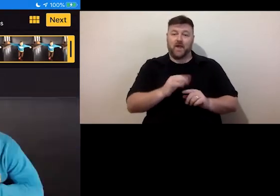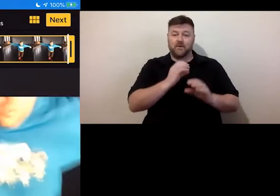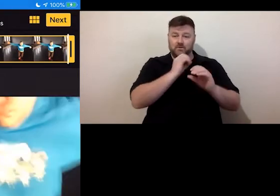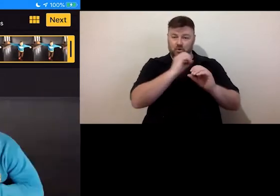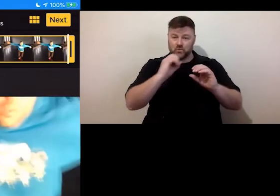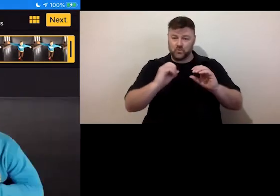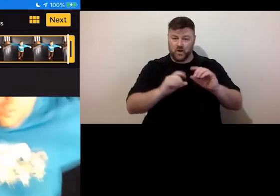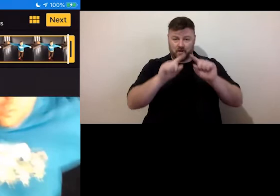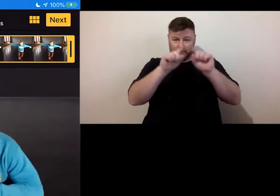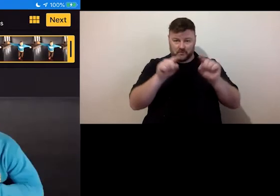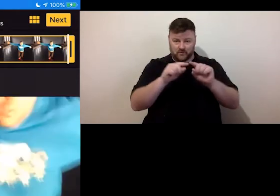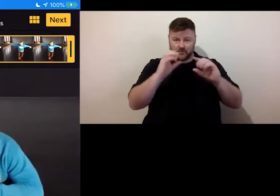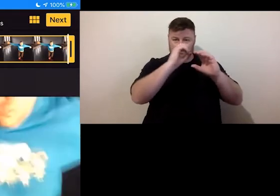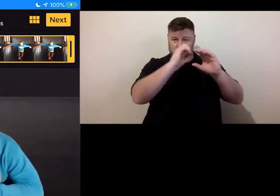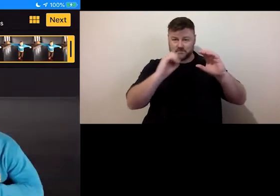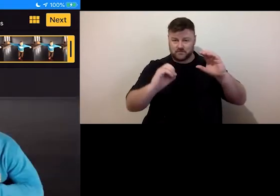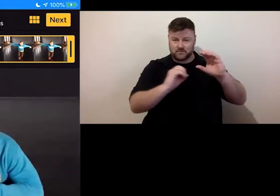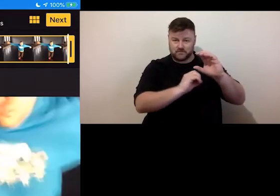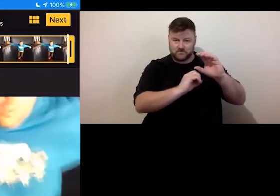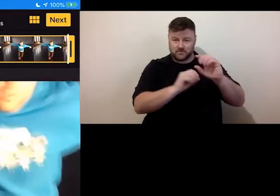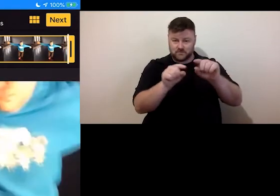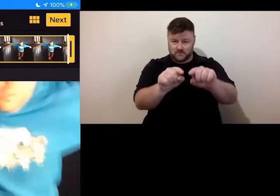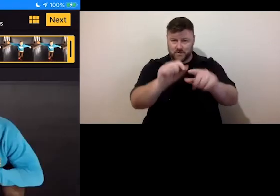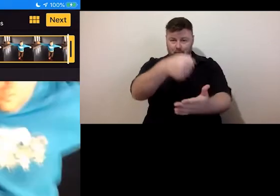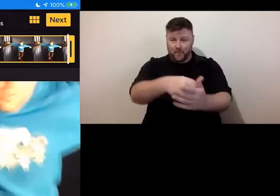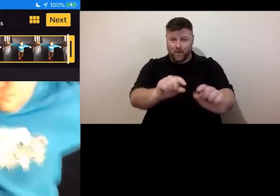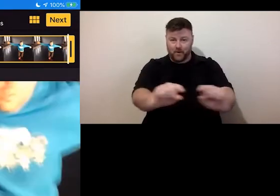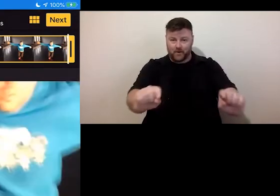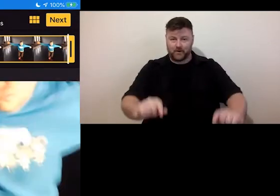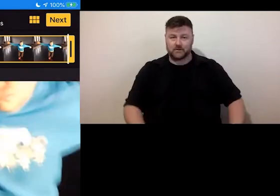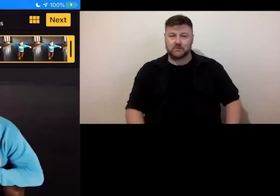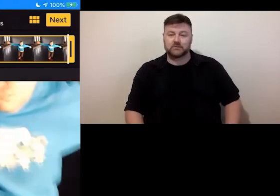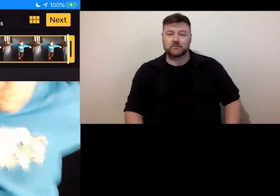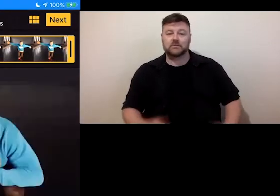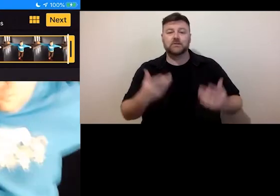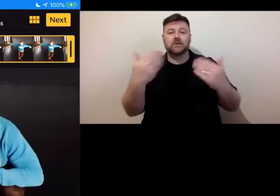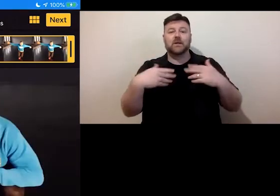three circles, I get these options to run different filters over them.